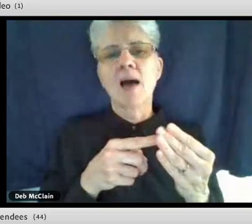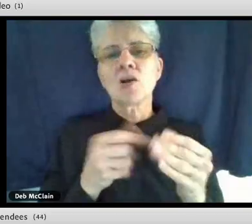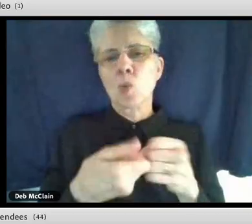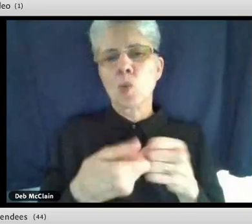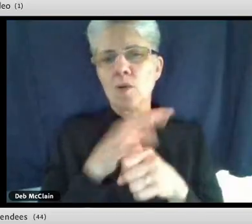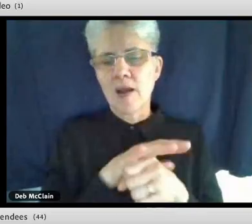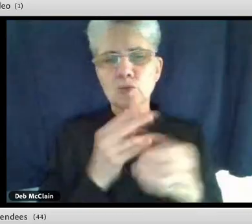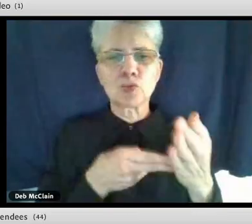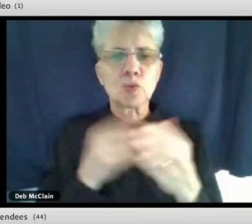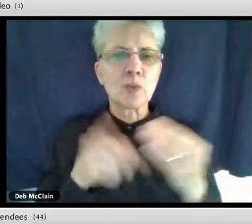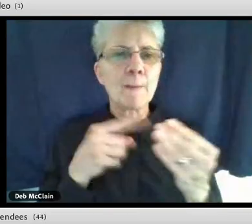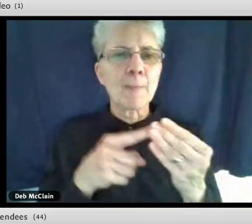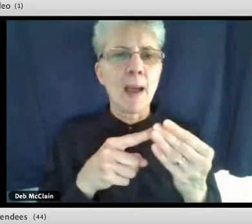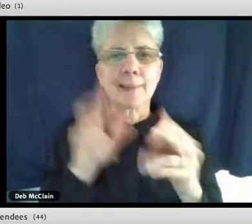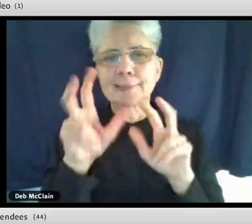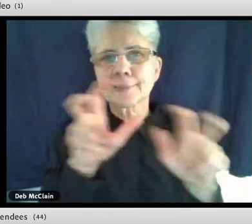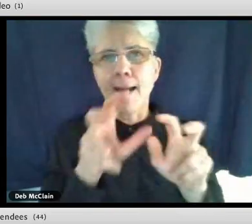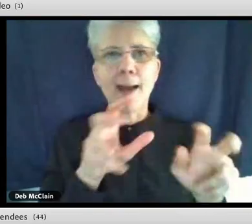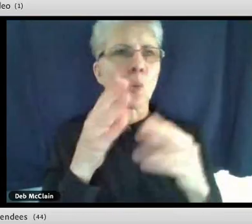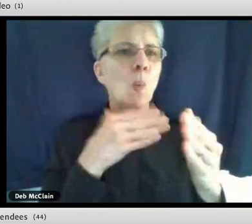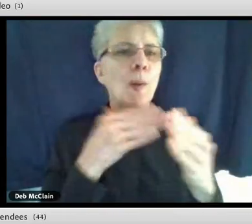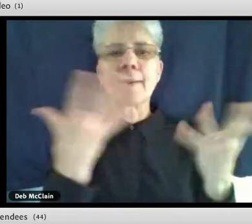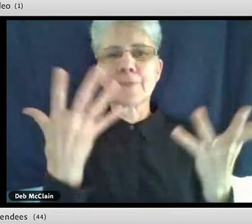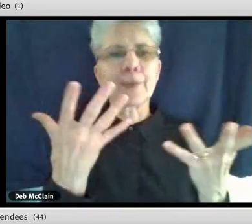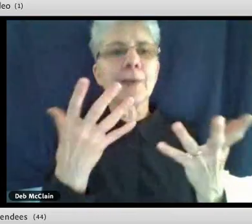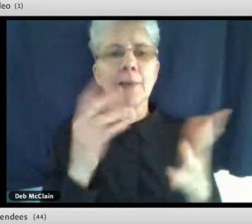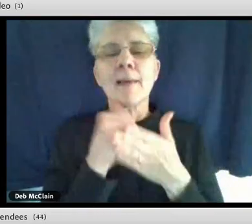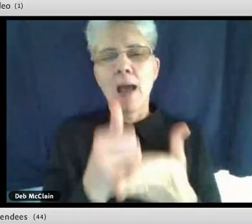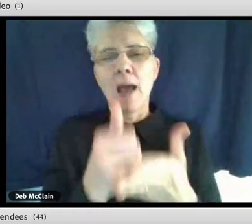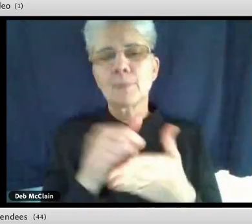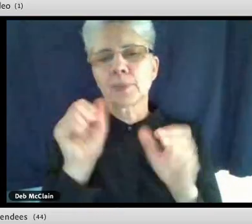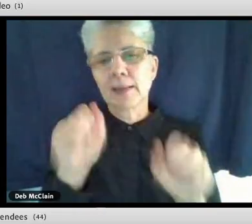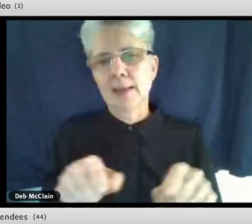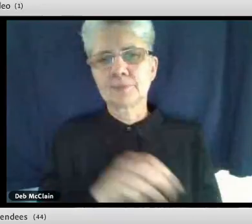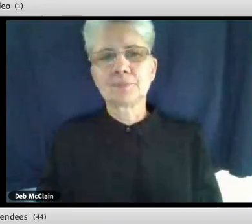If you can get to the truth about coronavirus, the truth about, you know, stocks, bonds,